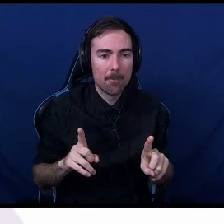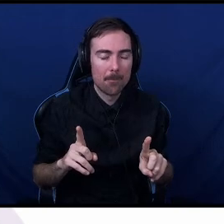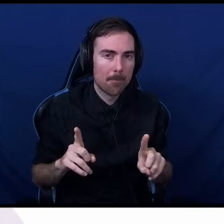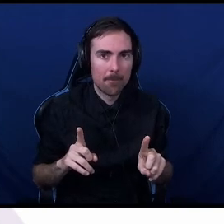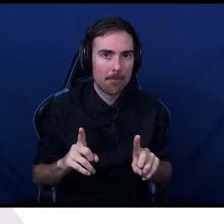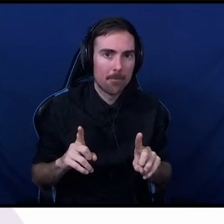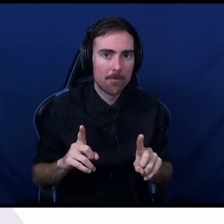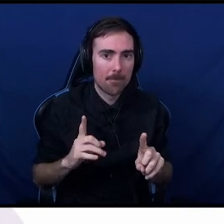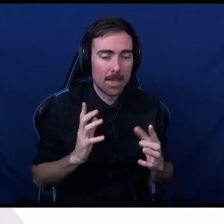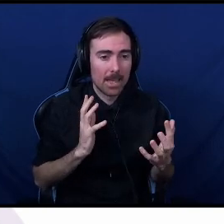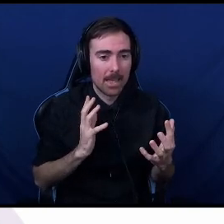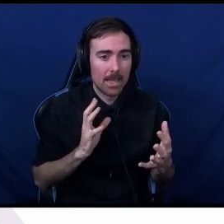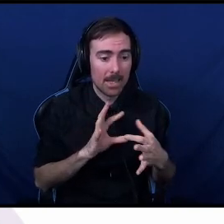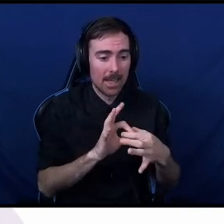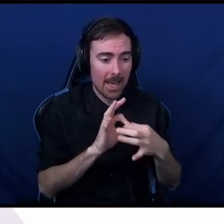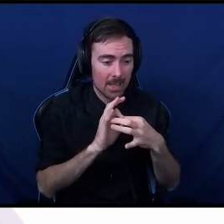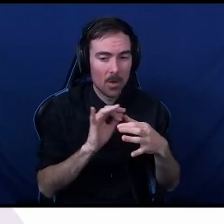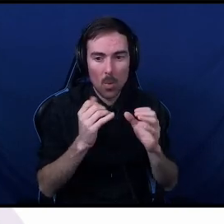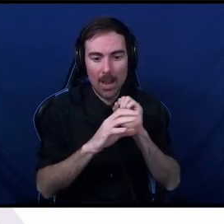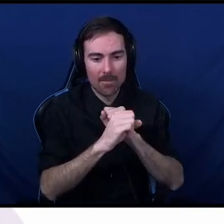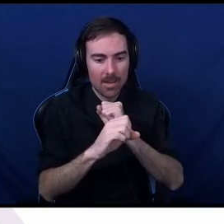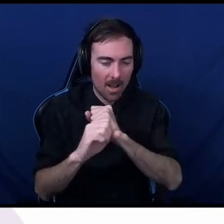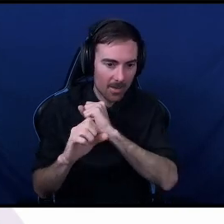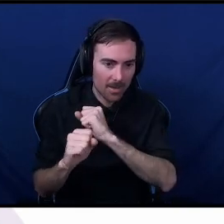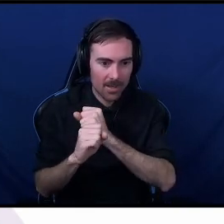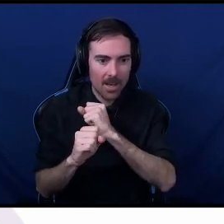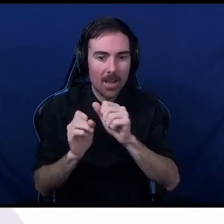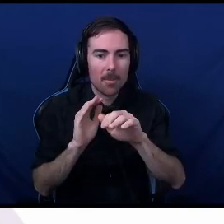we say advertisement even about how companies supported